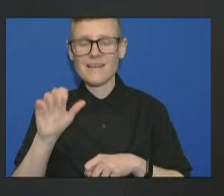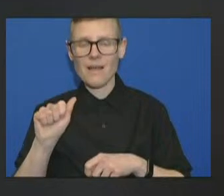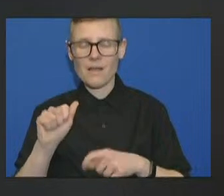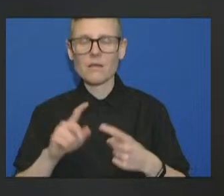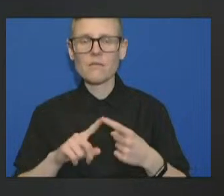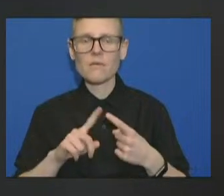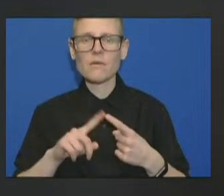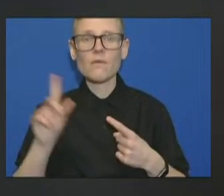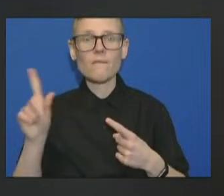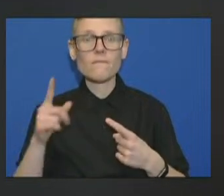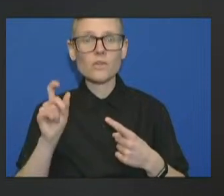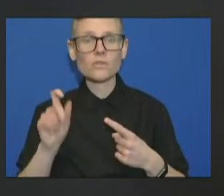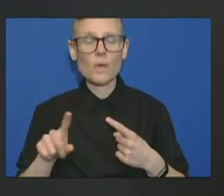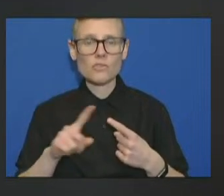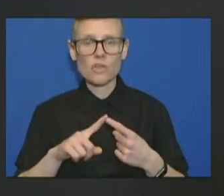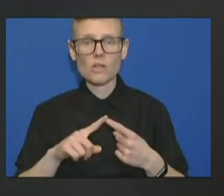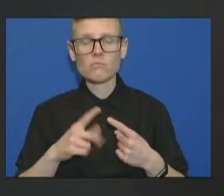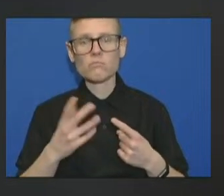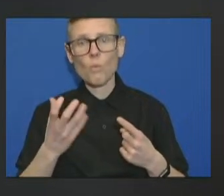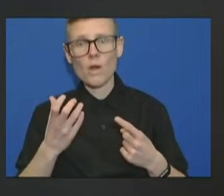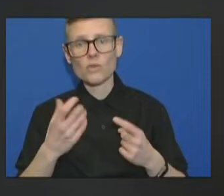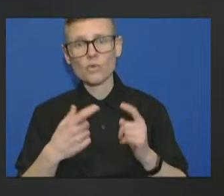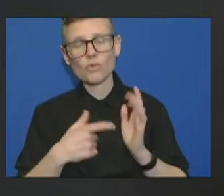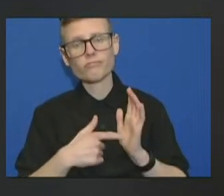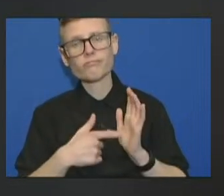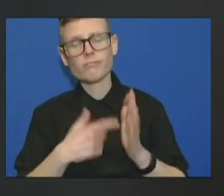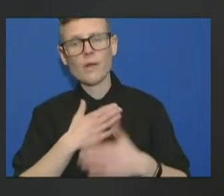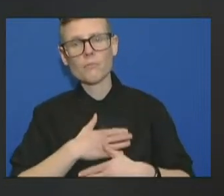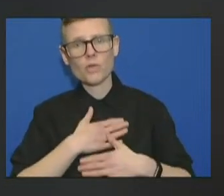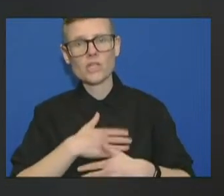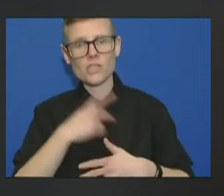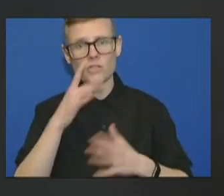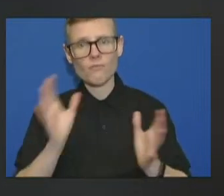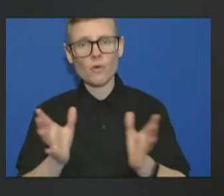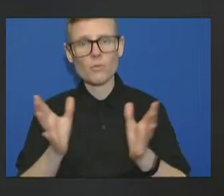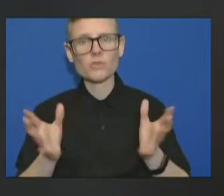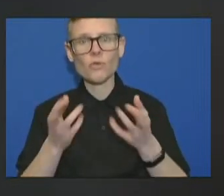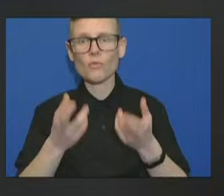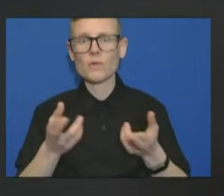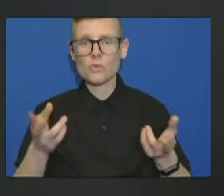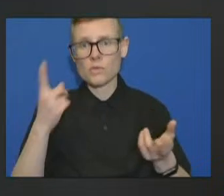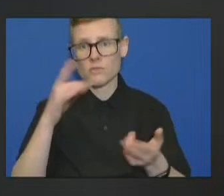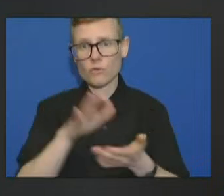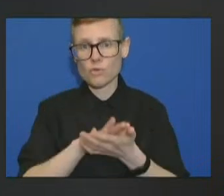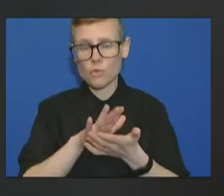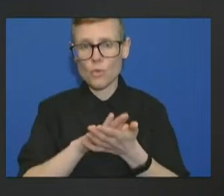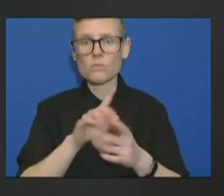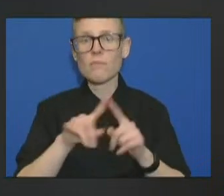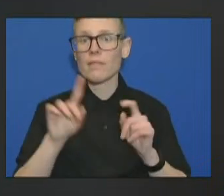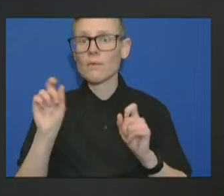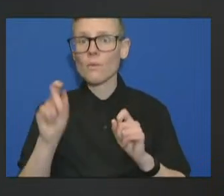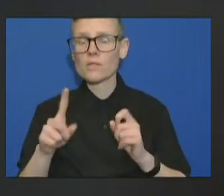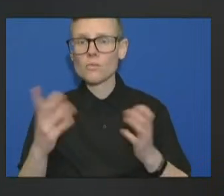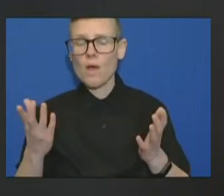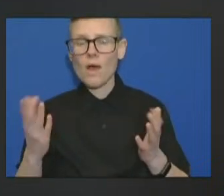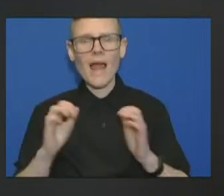got a twofer from Jessica. The first question was showing some